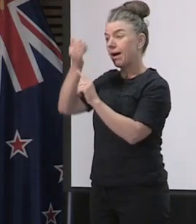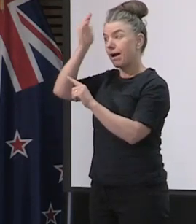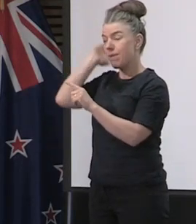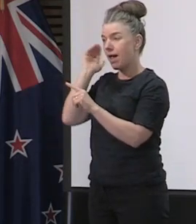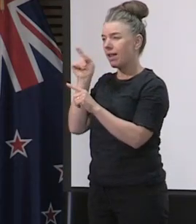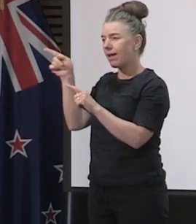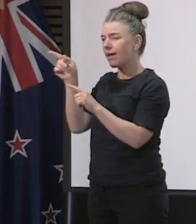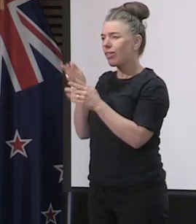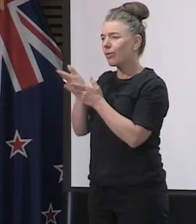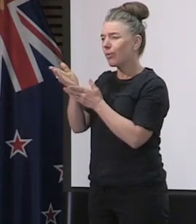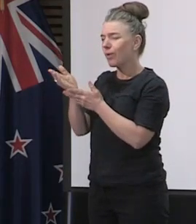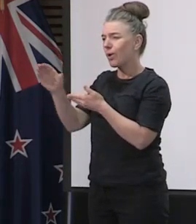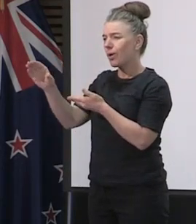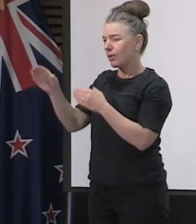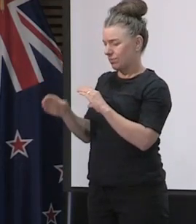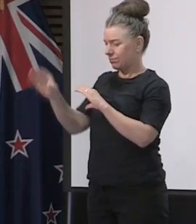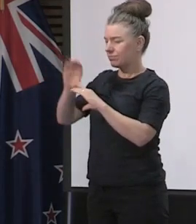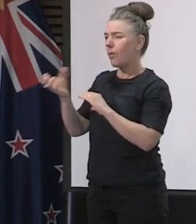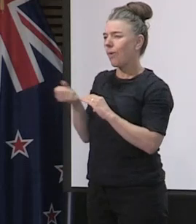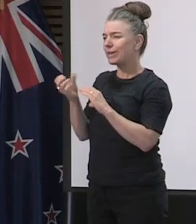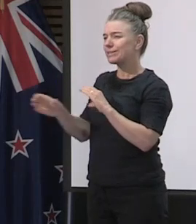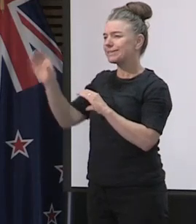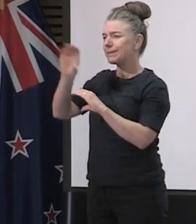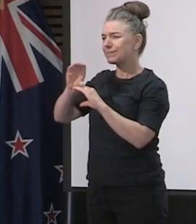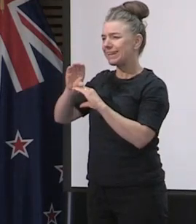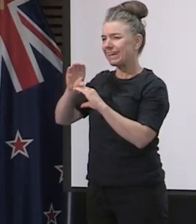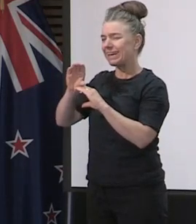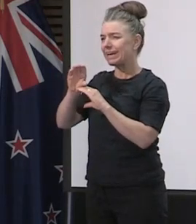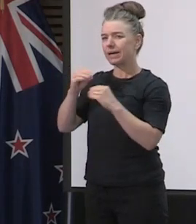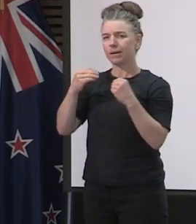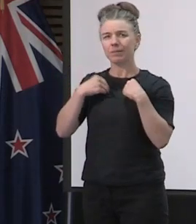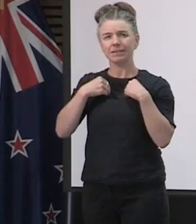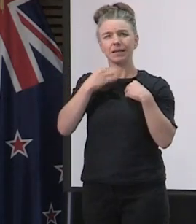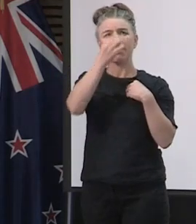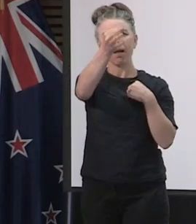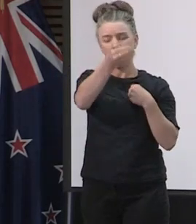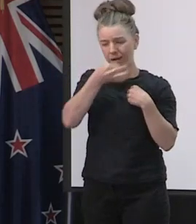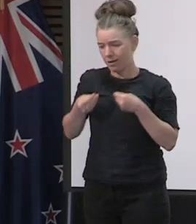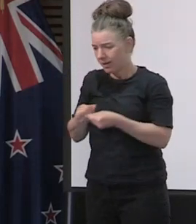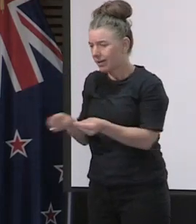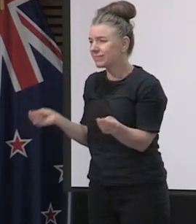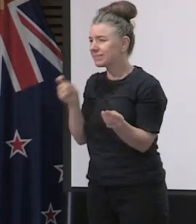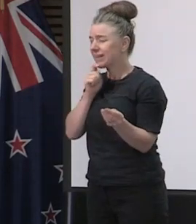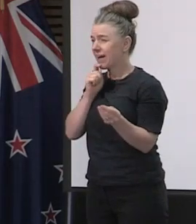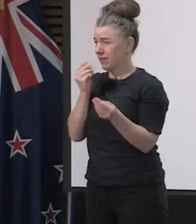work Finance Minister Grant Robertson and social Development Minister Carmel